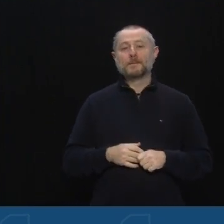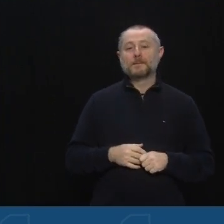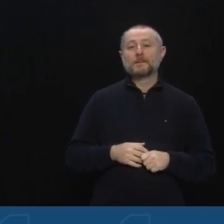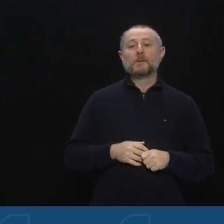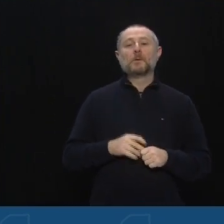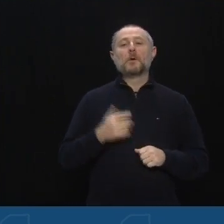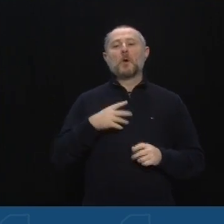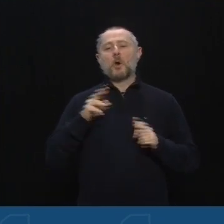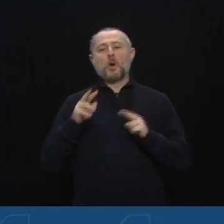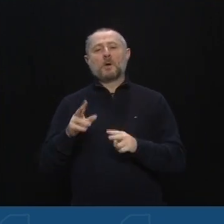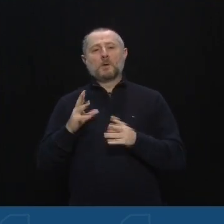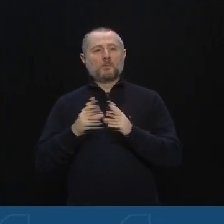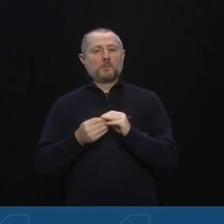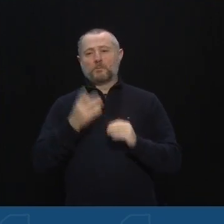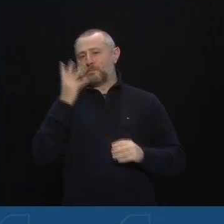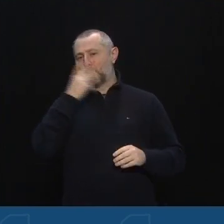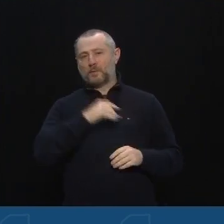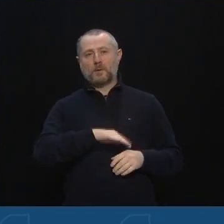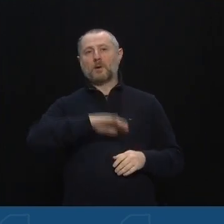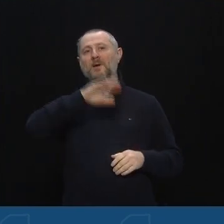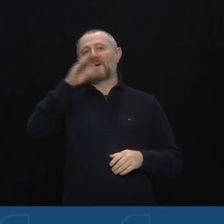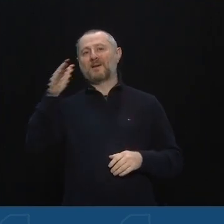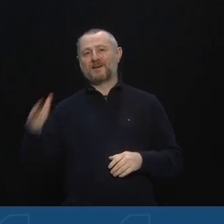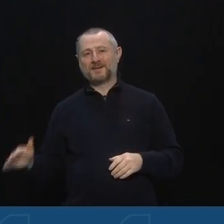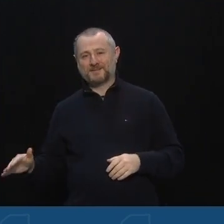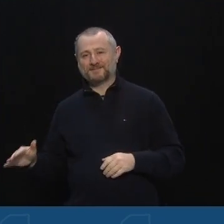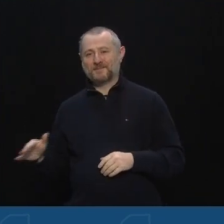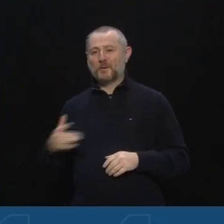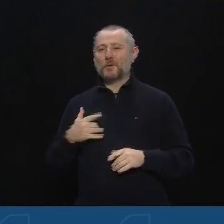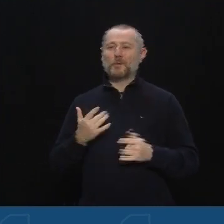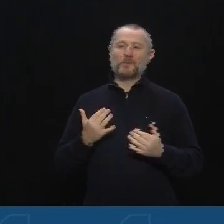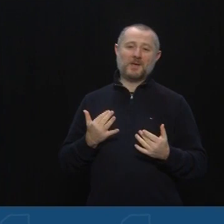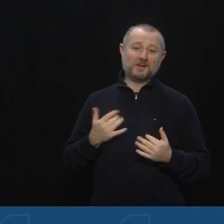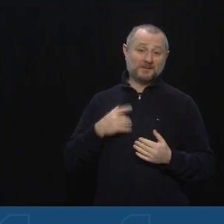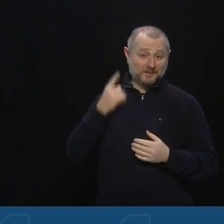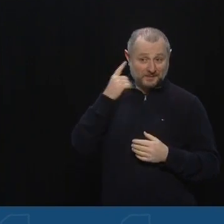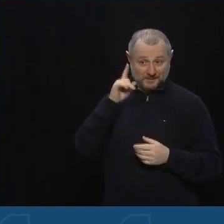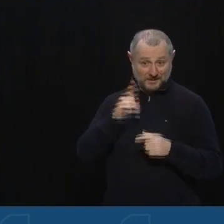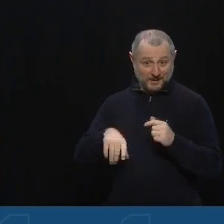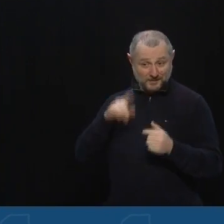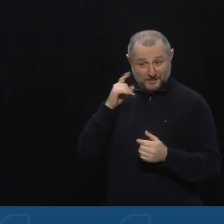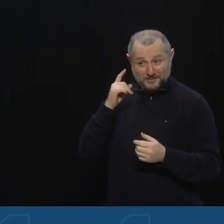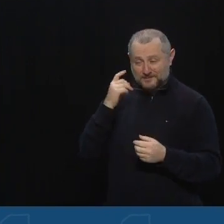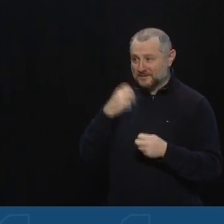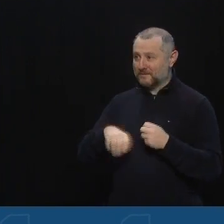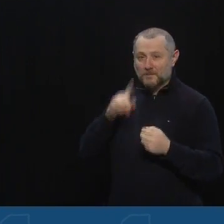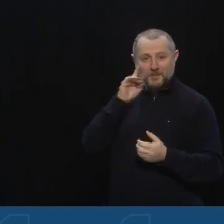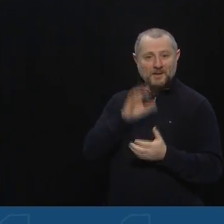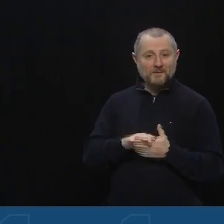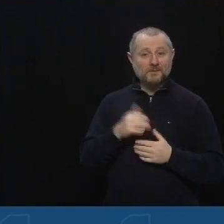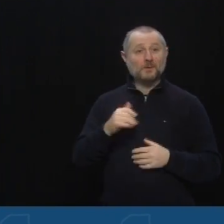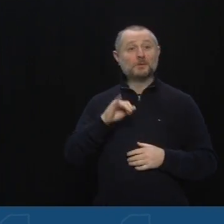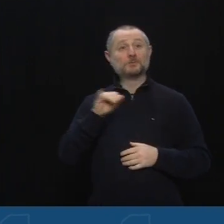THIS WINTER SURGE ING AWAY AS WELL. SO LOOK AT THOSE NUMBERS. THAT IS A BEAUTIFUL SIGHT, MY FRIEND.